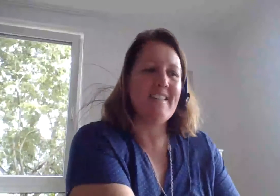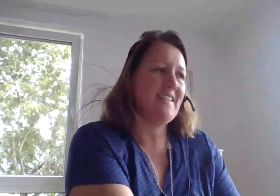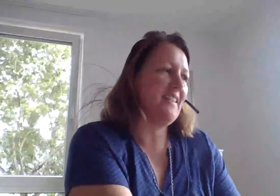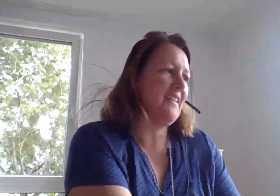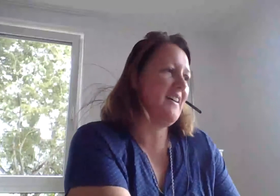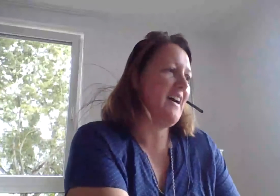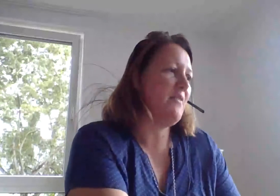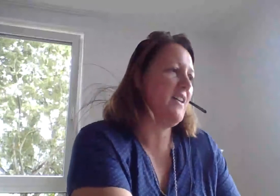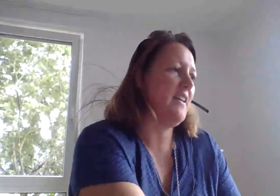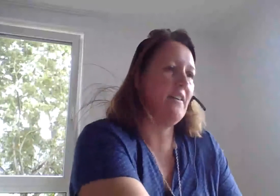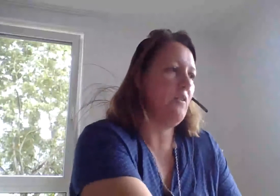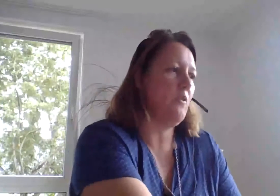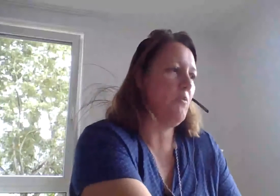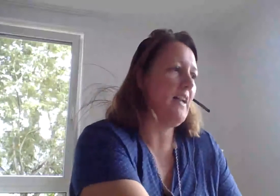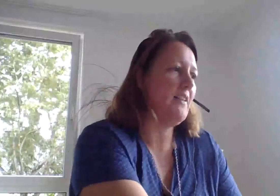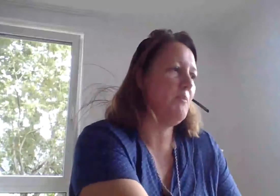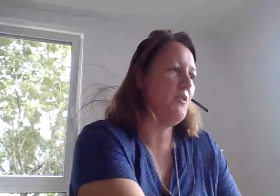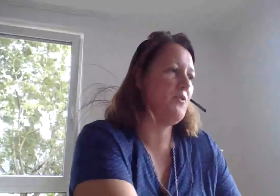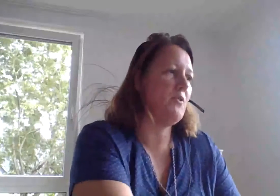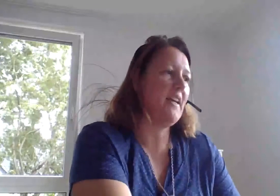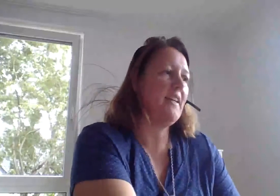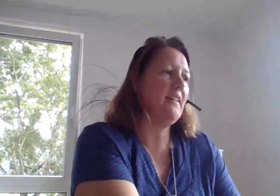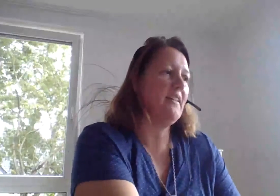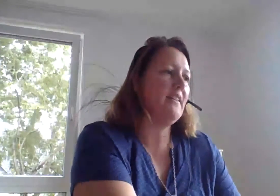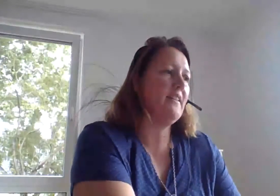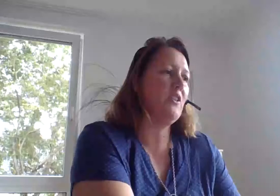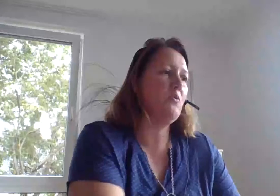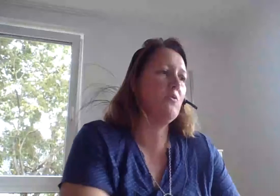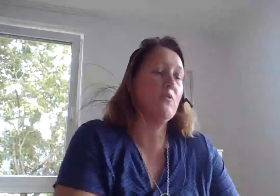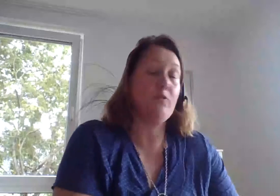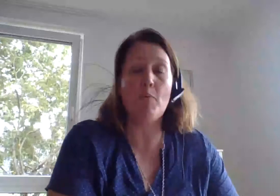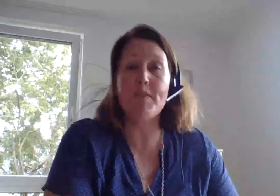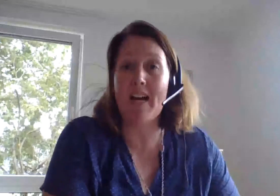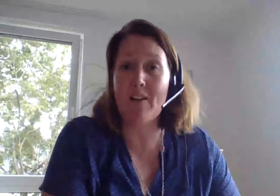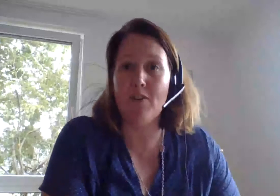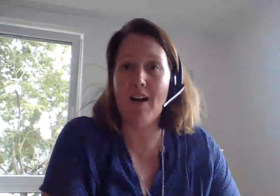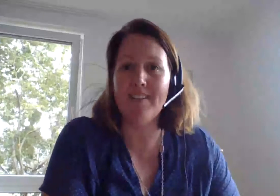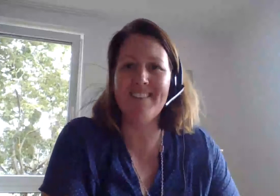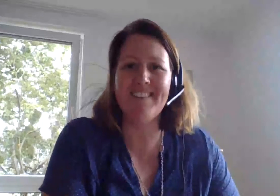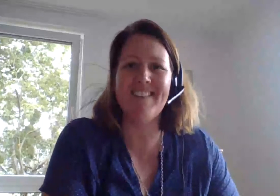And I really welcome you today. You're from Taiwan,